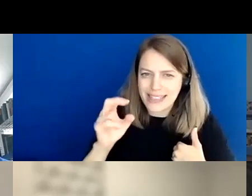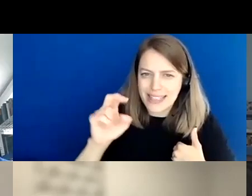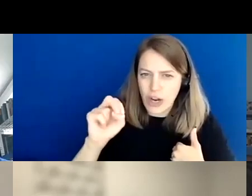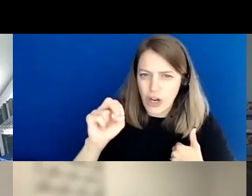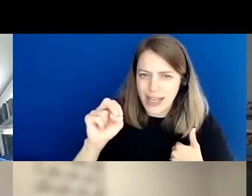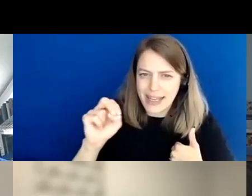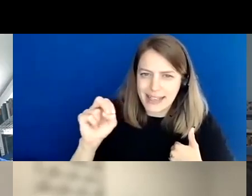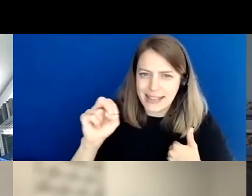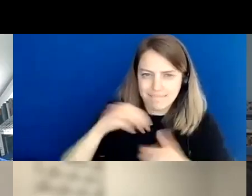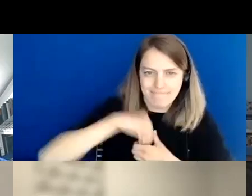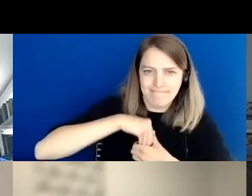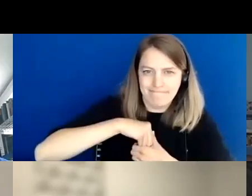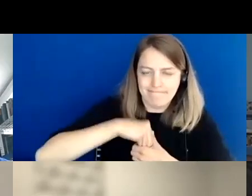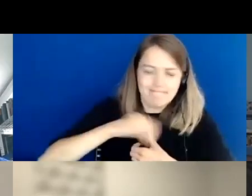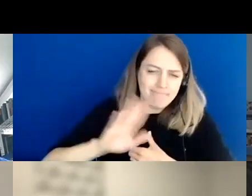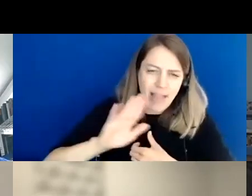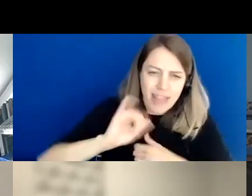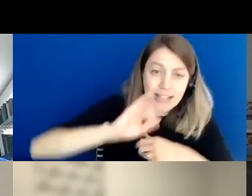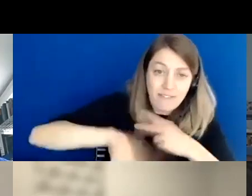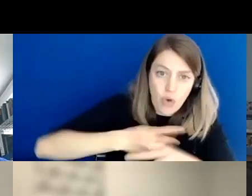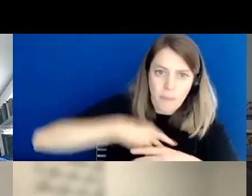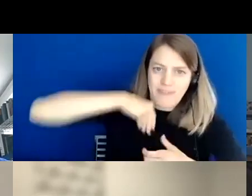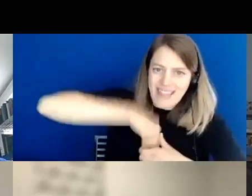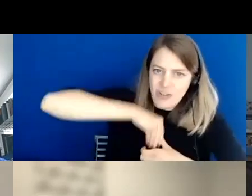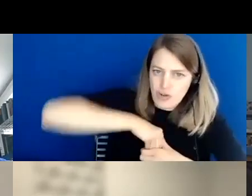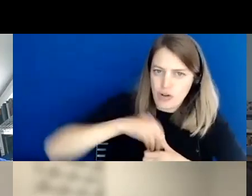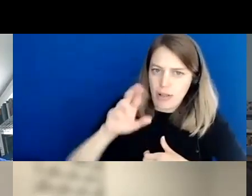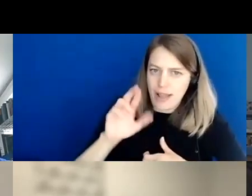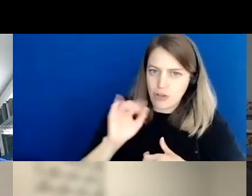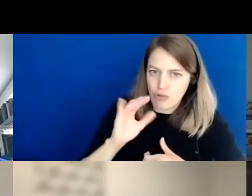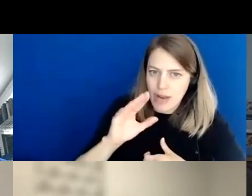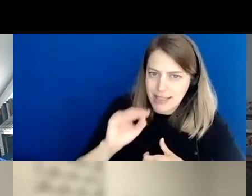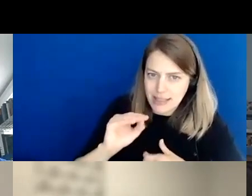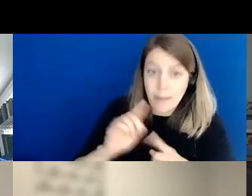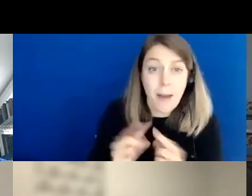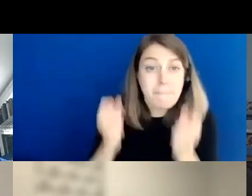But a lot of these families, because of the way that they were brought up,